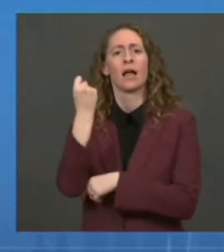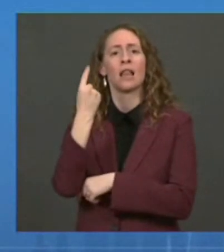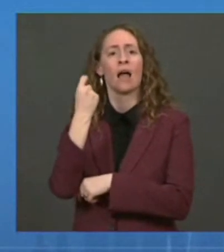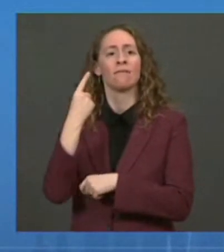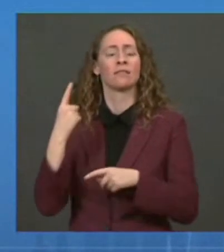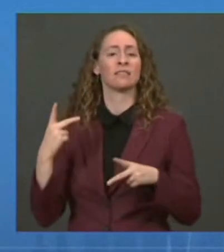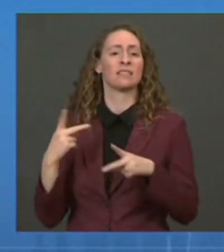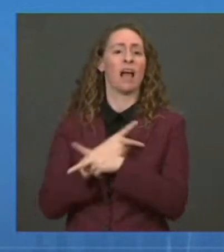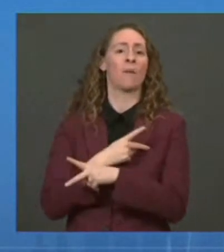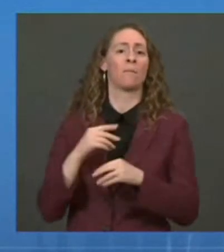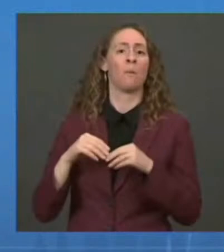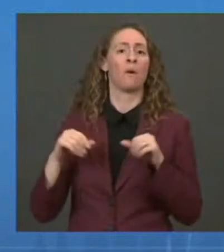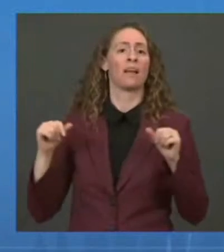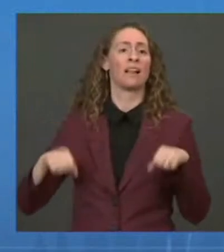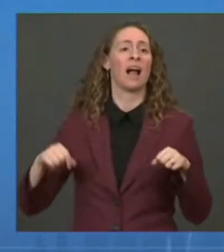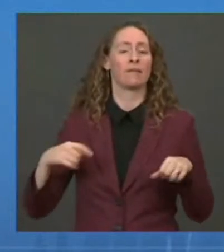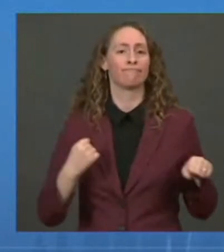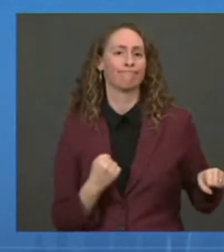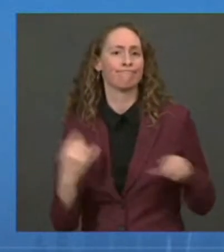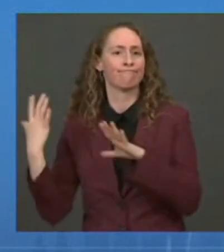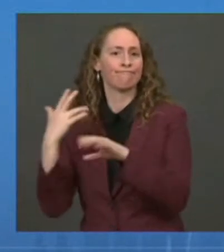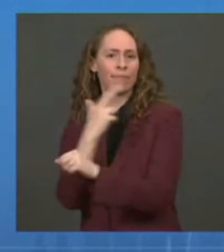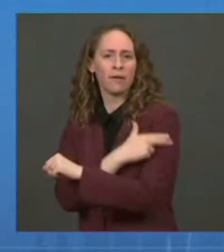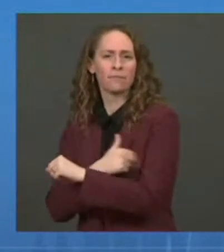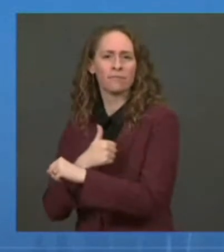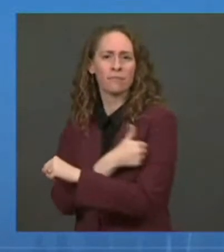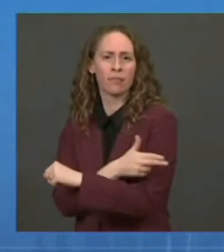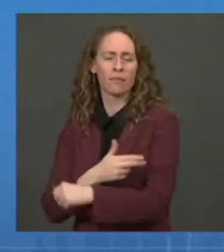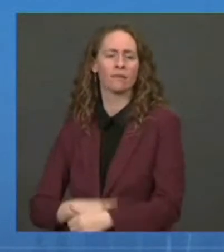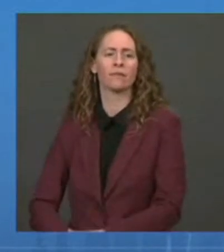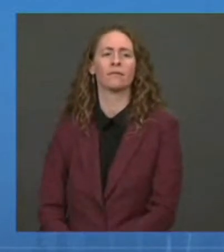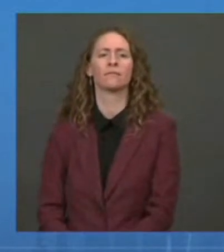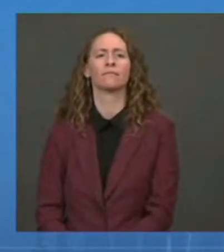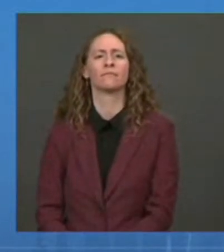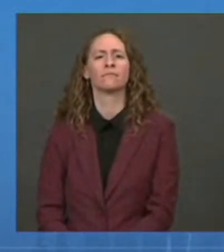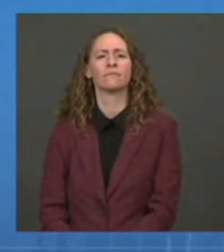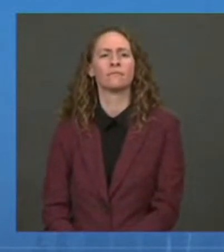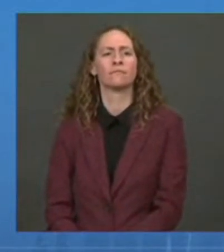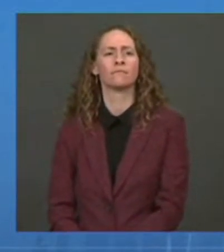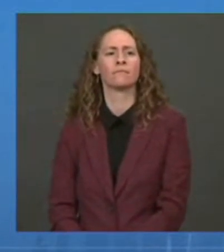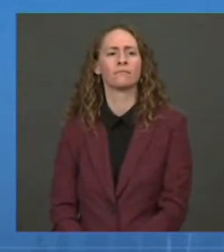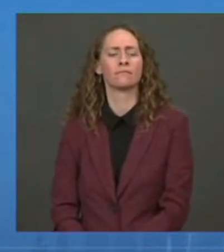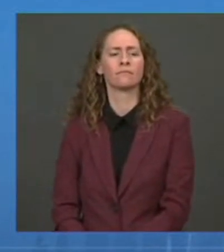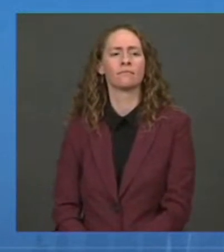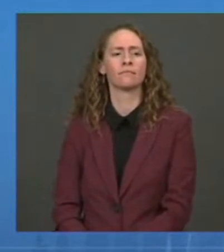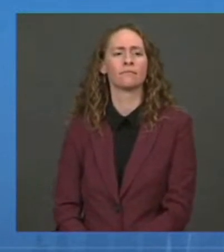AND ABOUT 11 FOLD INCREASED